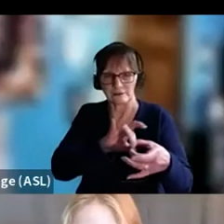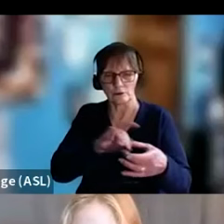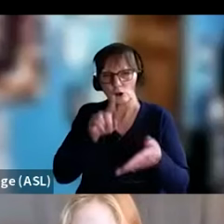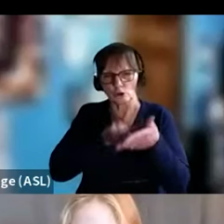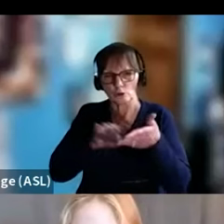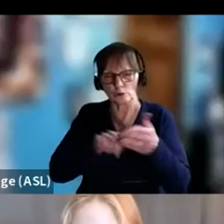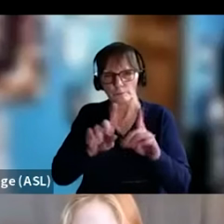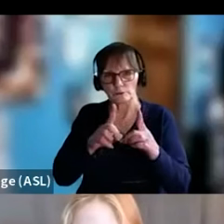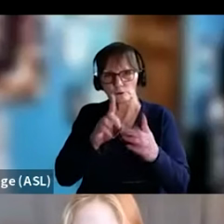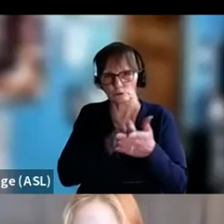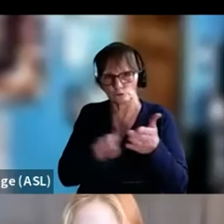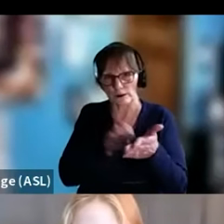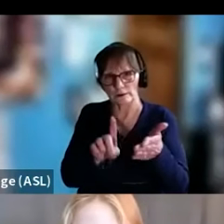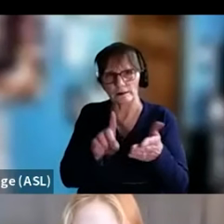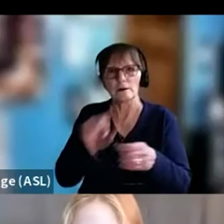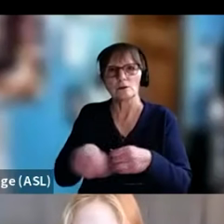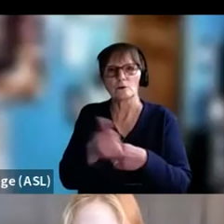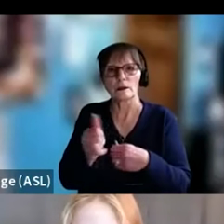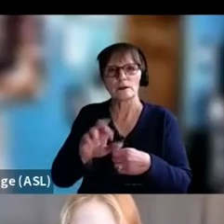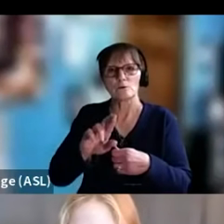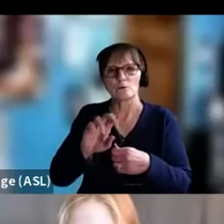if there are any medical respite programs in your area.